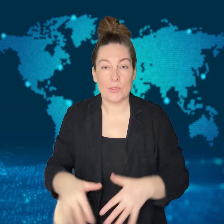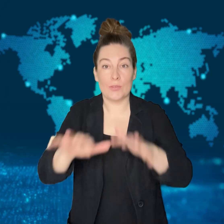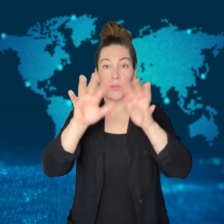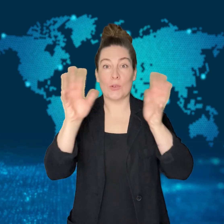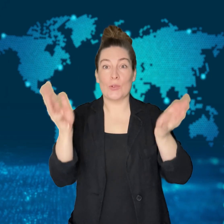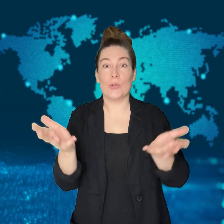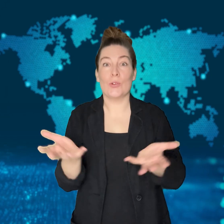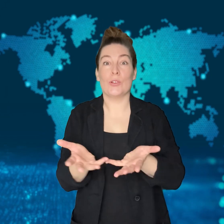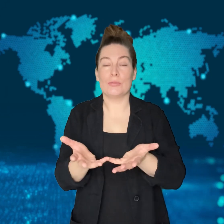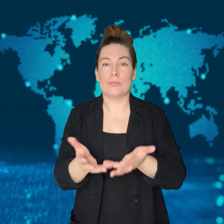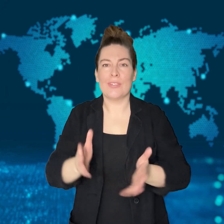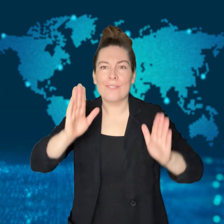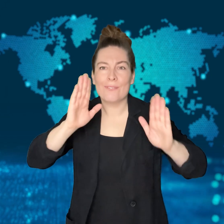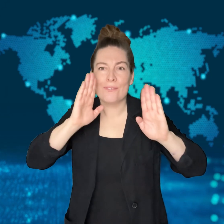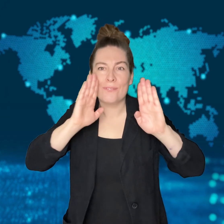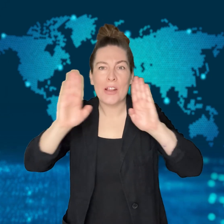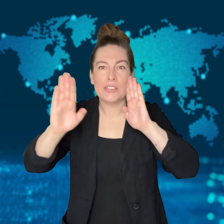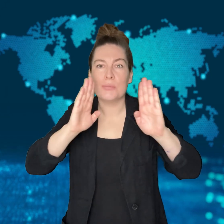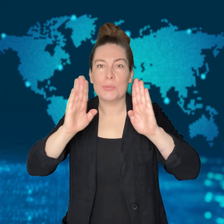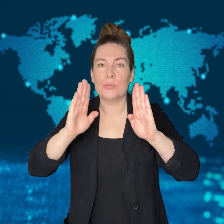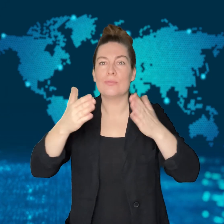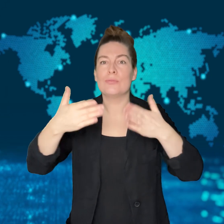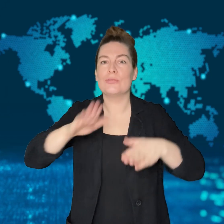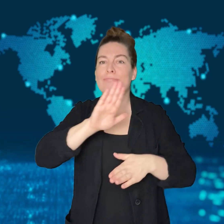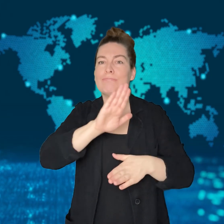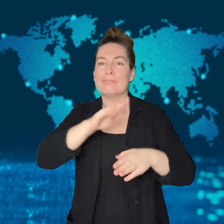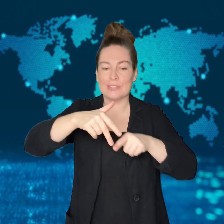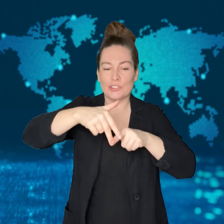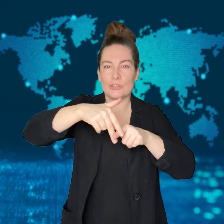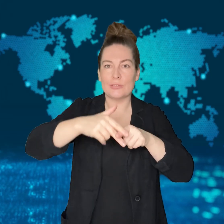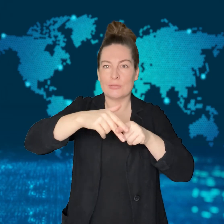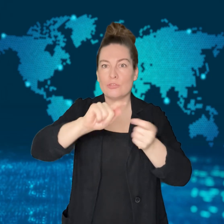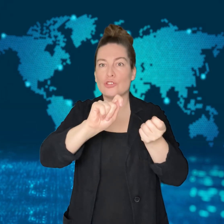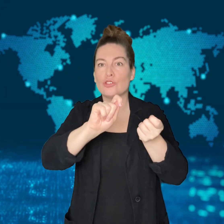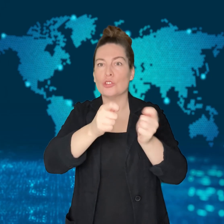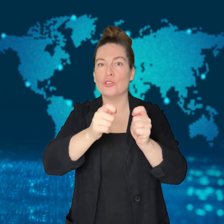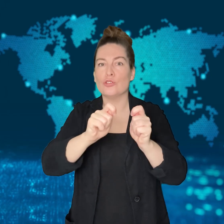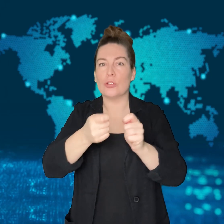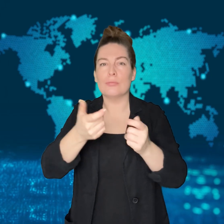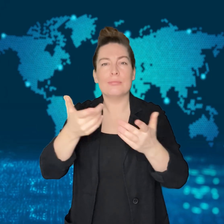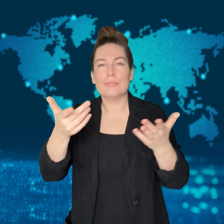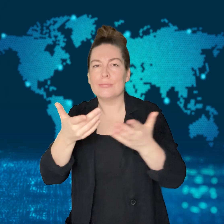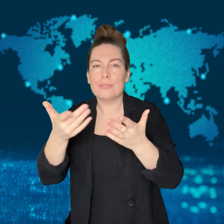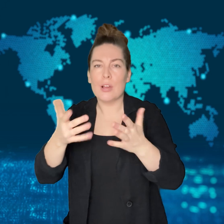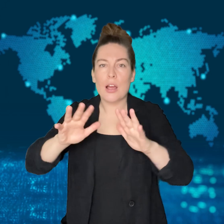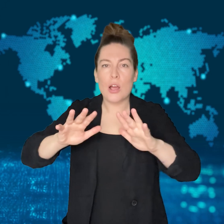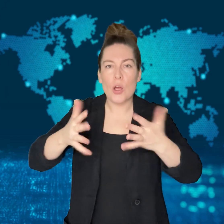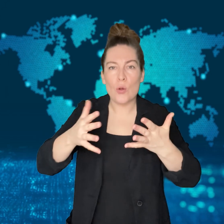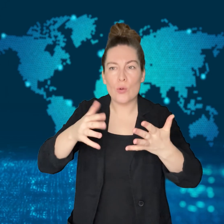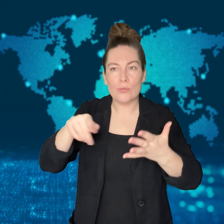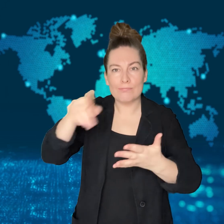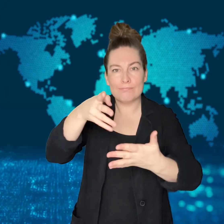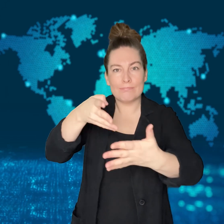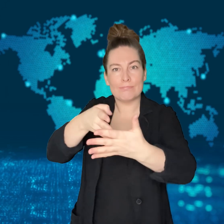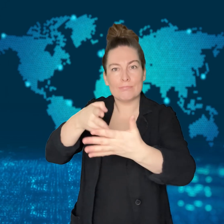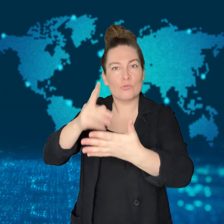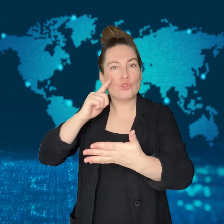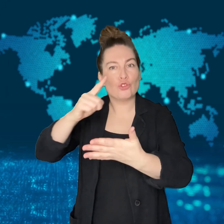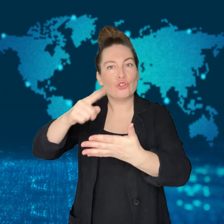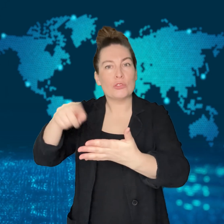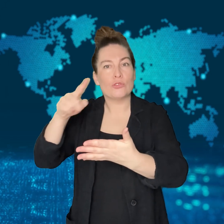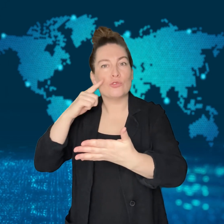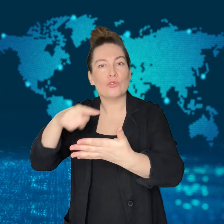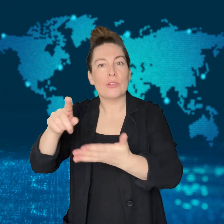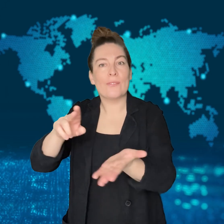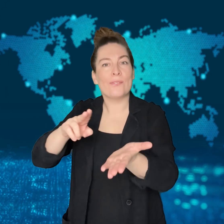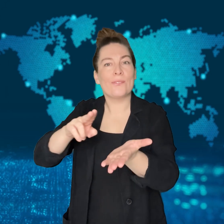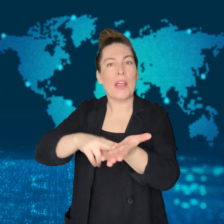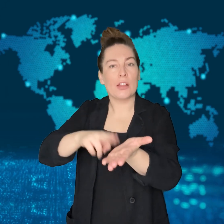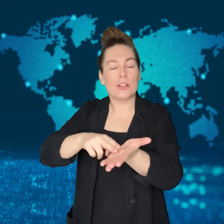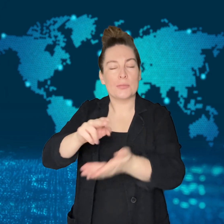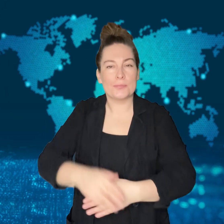Facebook to change fact-checkers